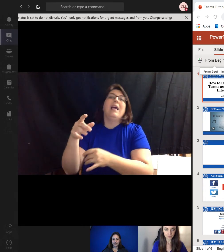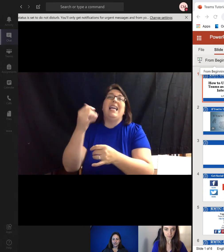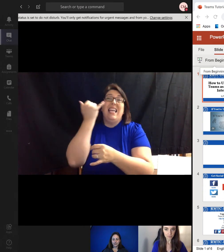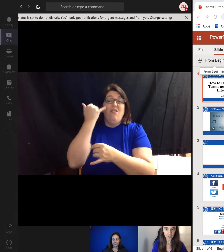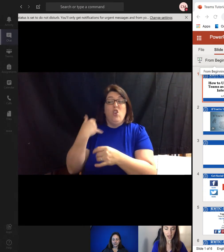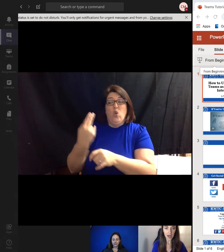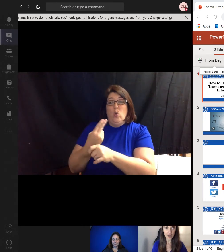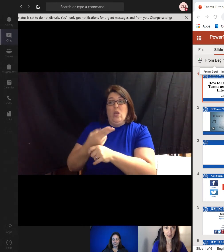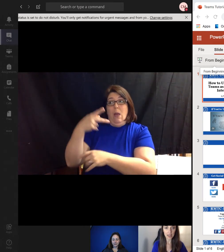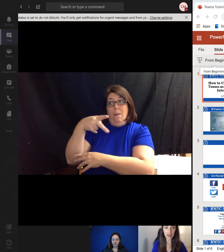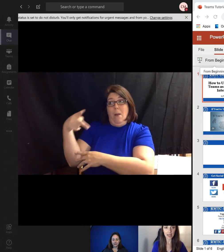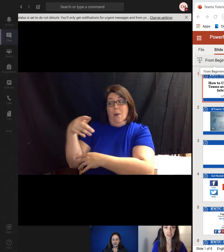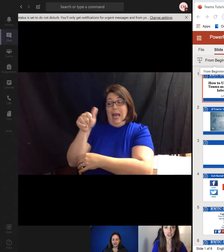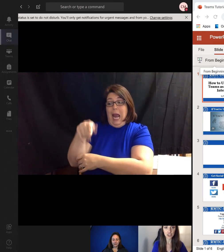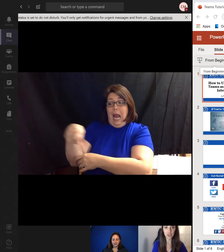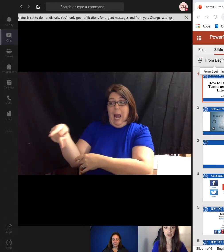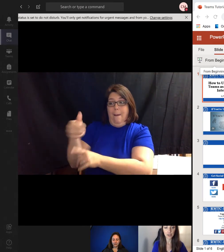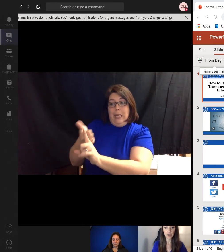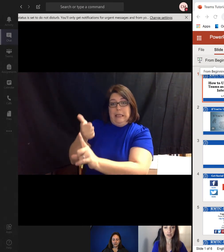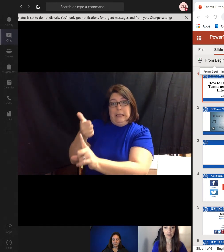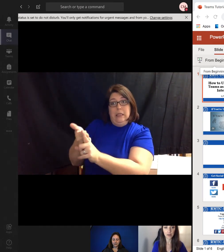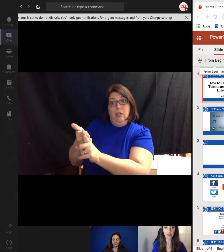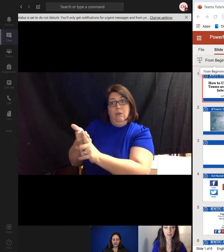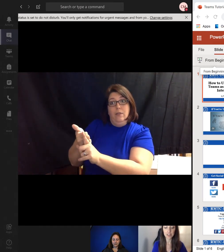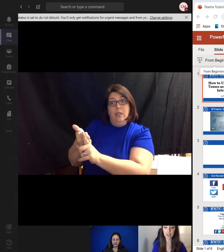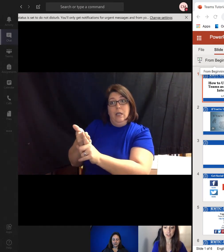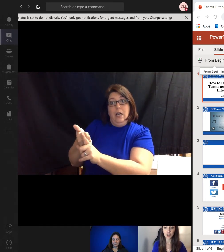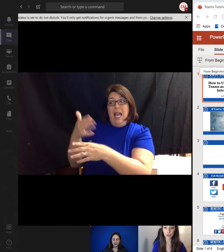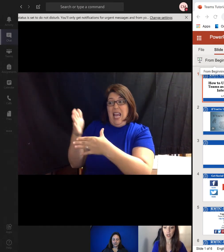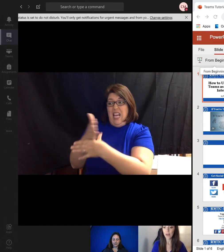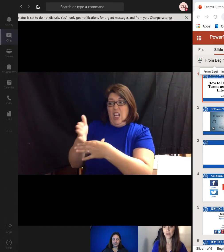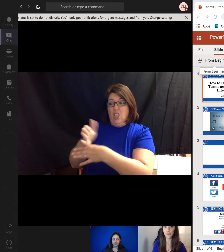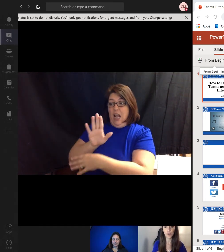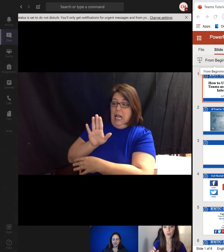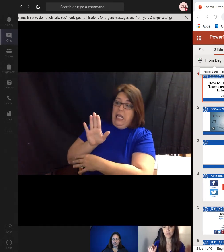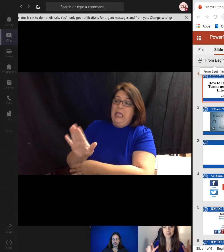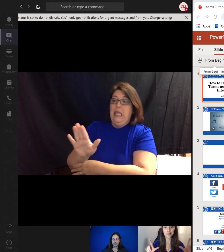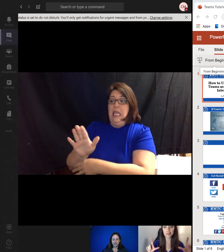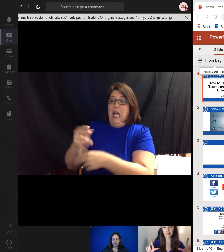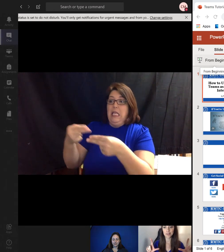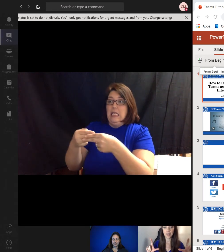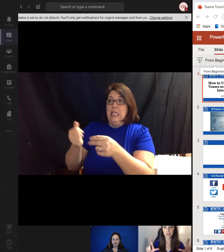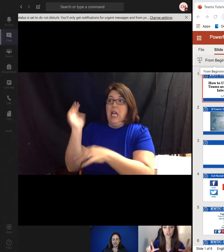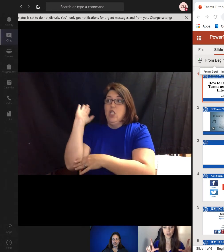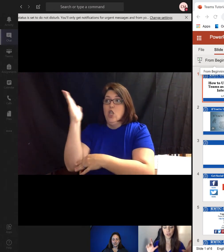and I shared the slide show, then you would only see the slide show.